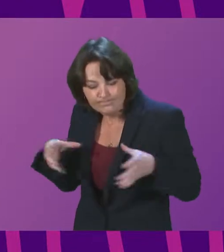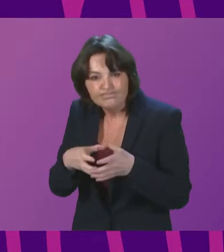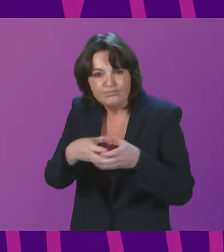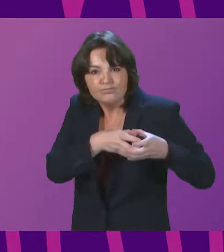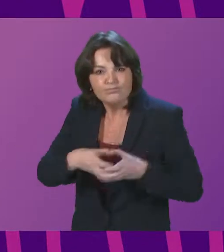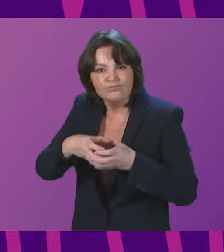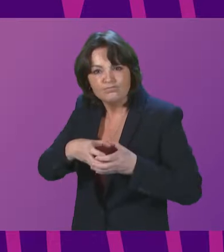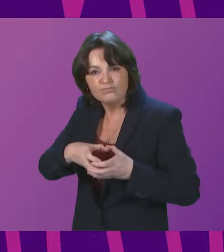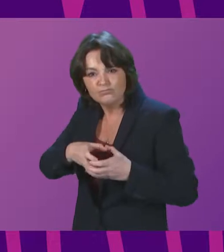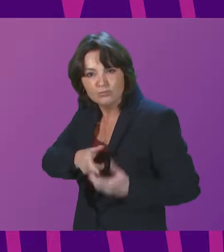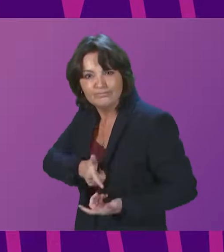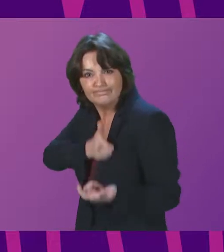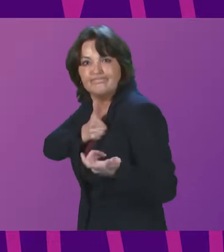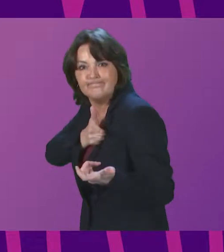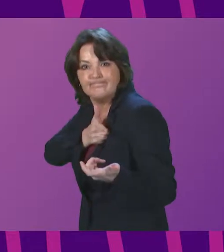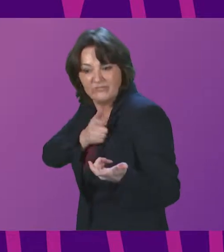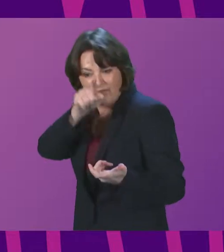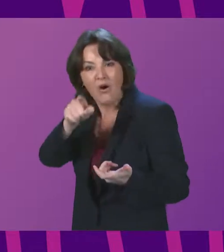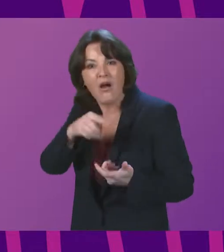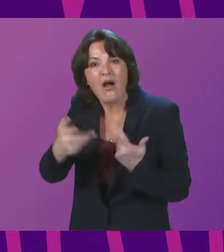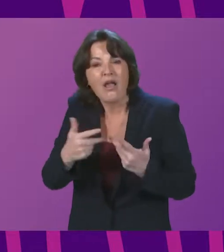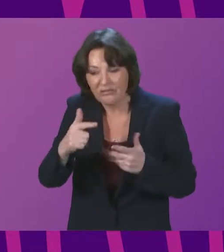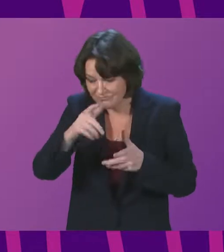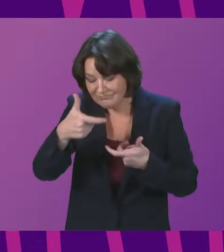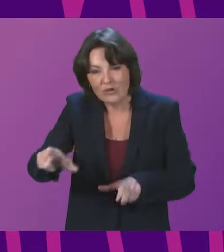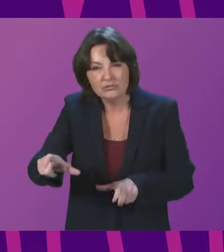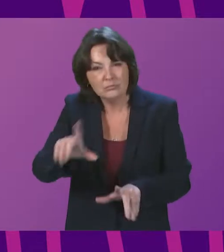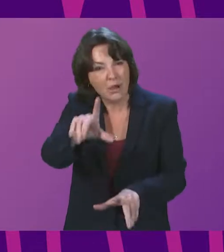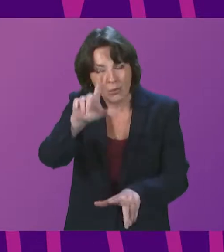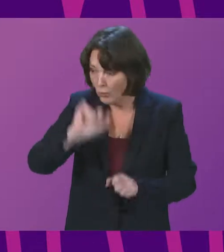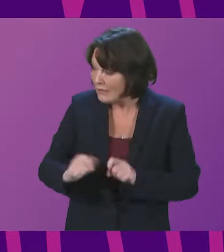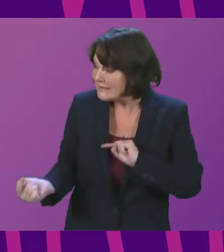While we debate in the Scottish Parliament, we cannot forget that the people of Ukraine